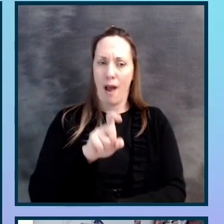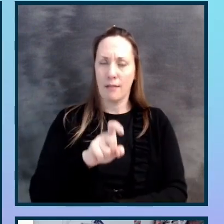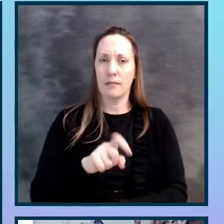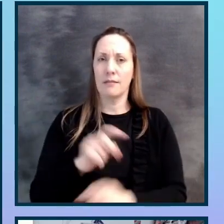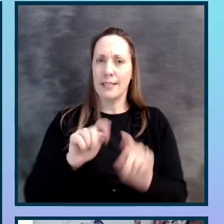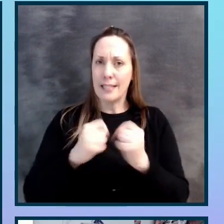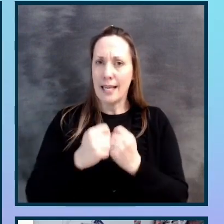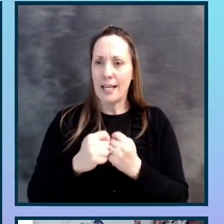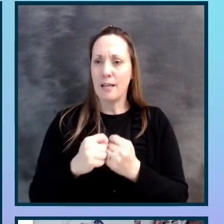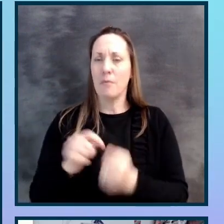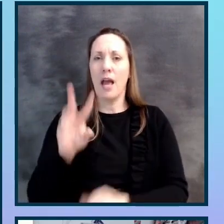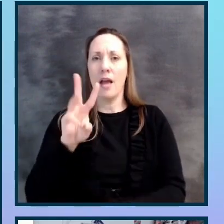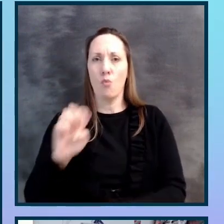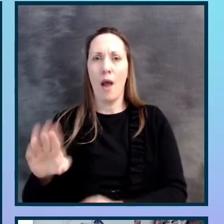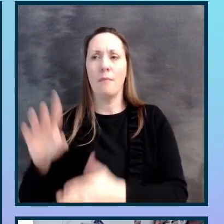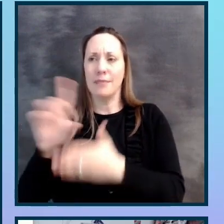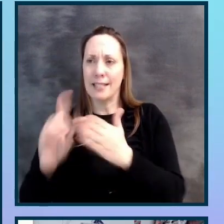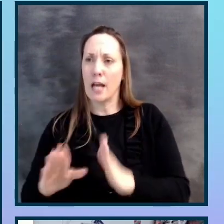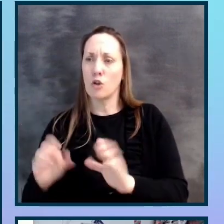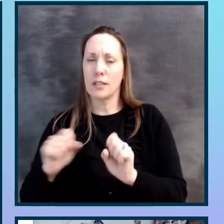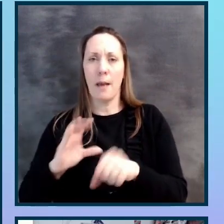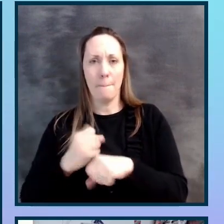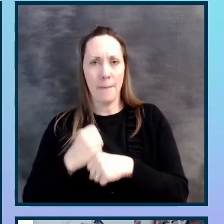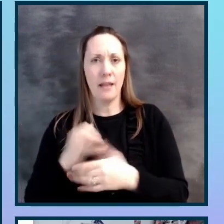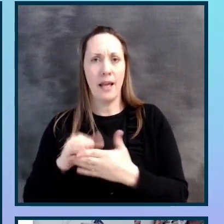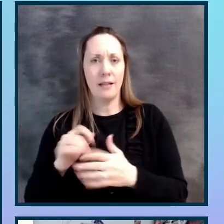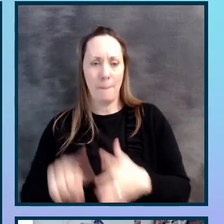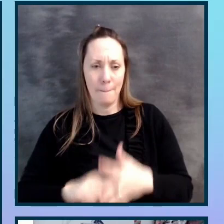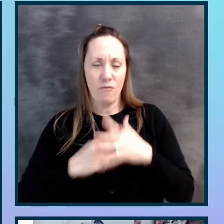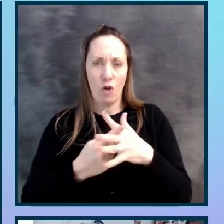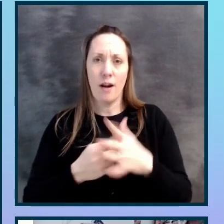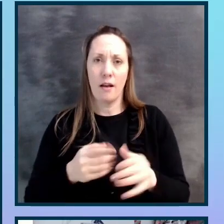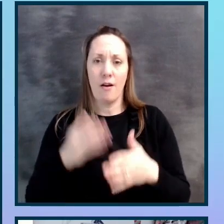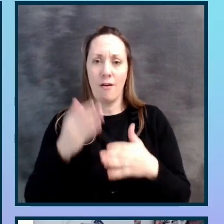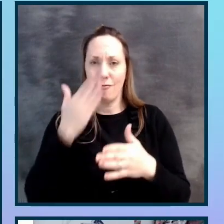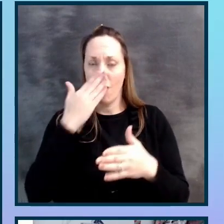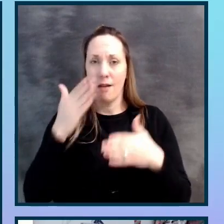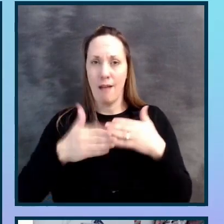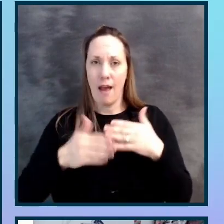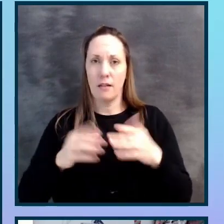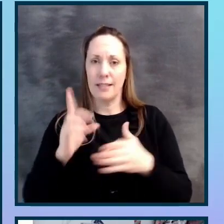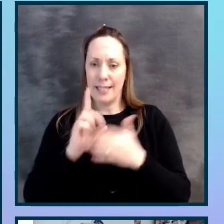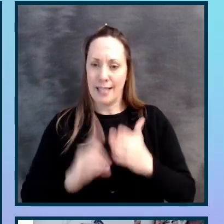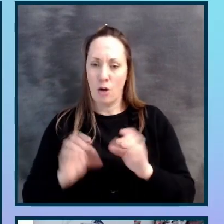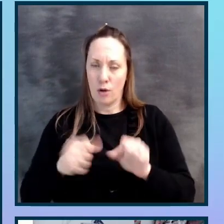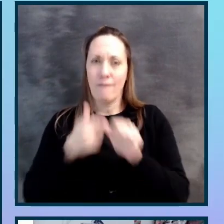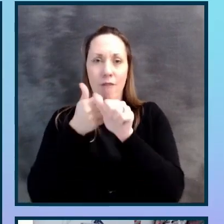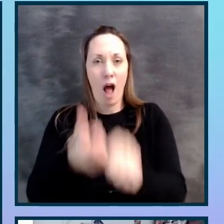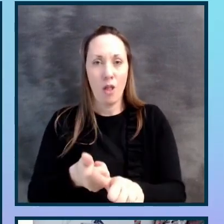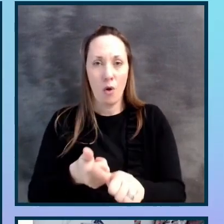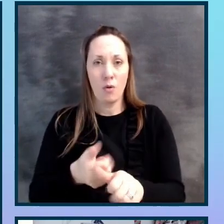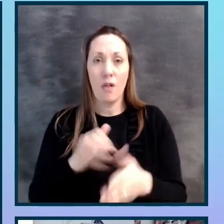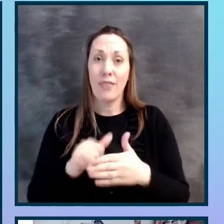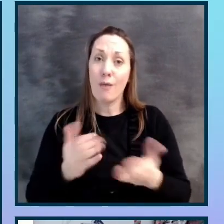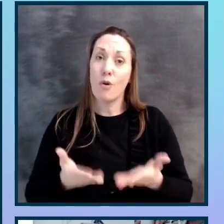can use to create their designs and that front-end developers can follow. This will not only bring accessibility to your products